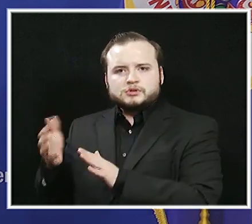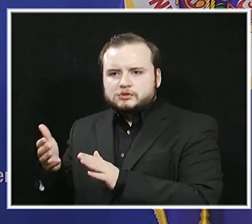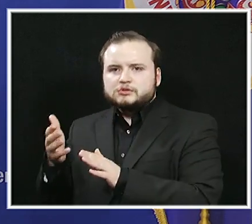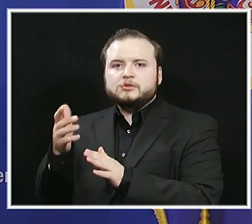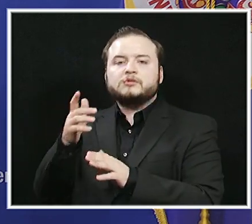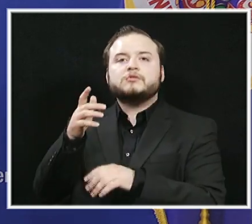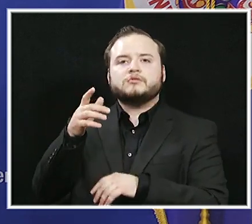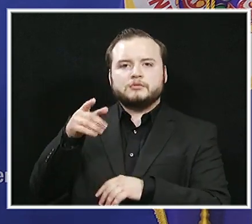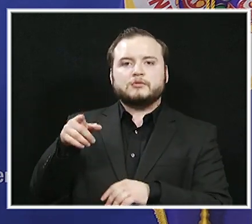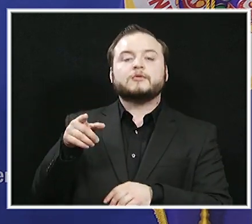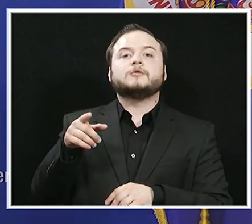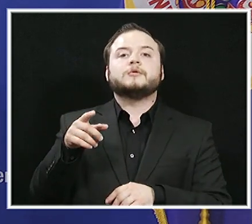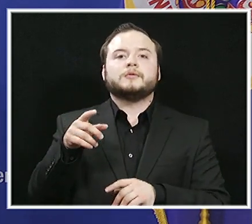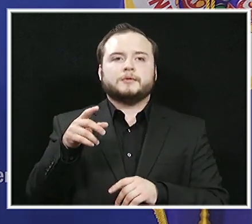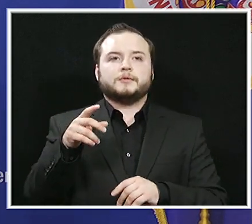And the demographics continue to be very similar.